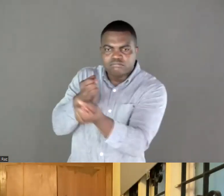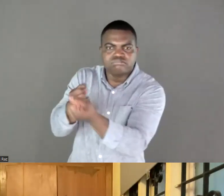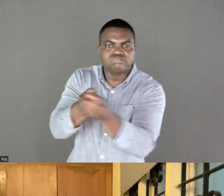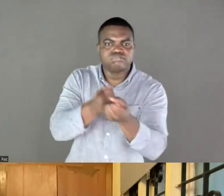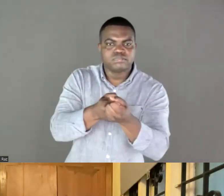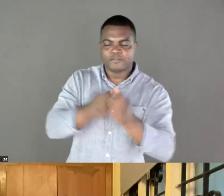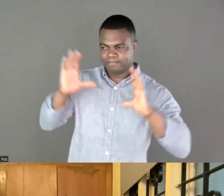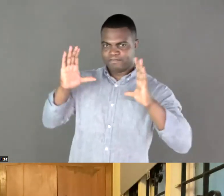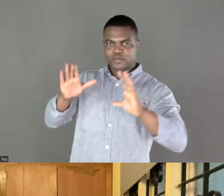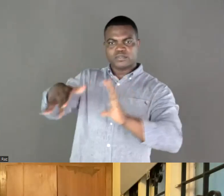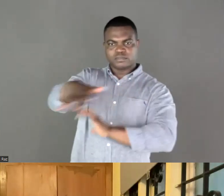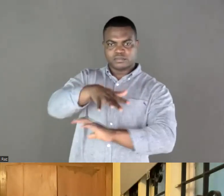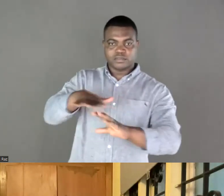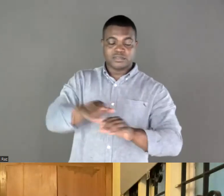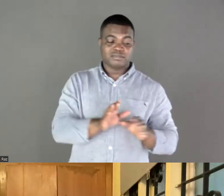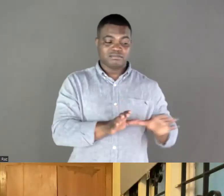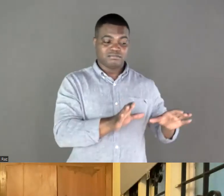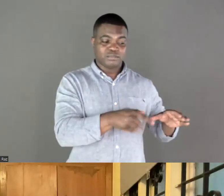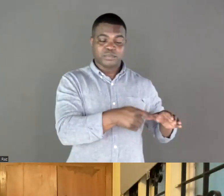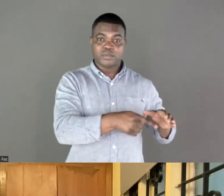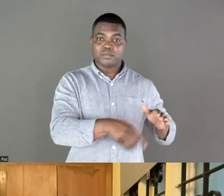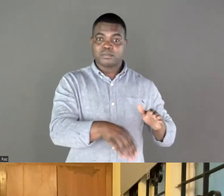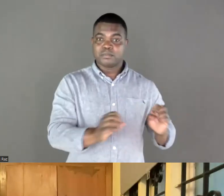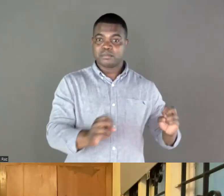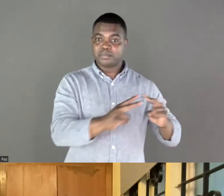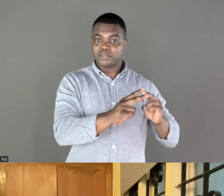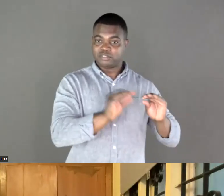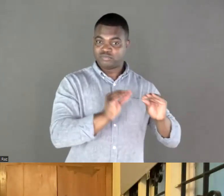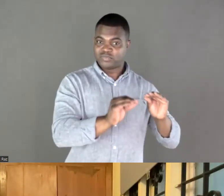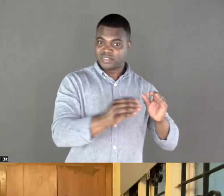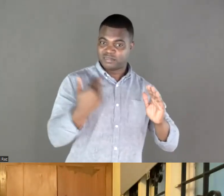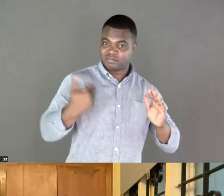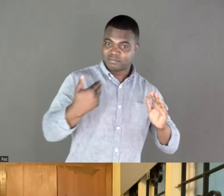At the same time, they were proud programmatic interventions also being developed. So there